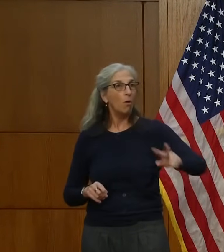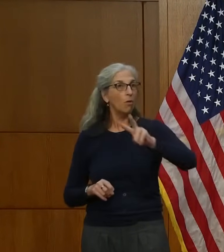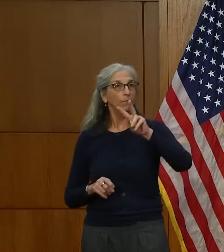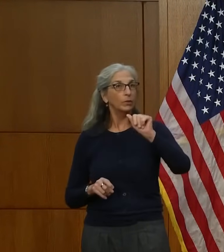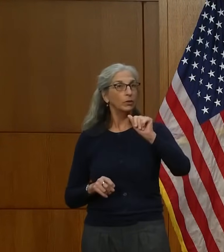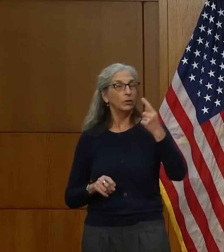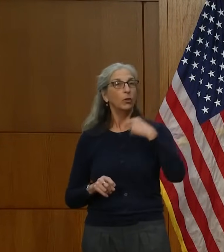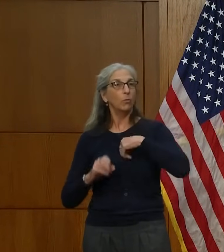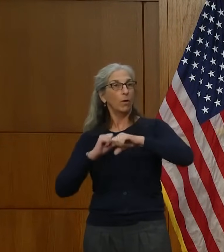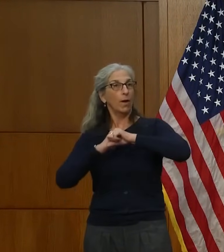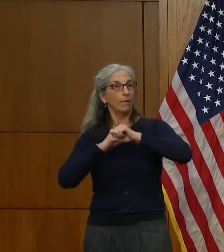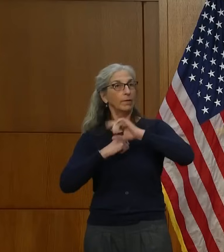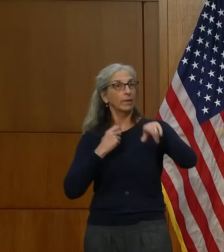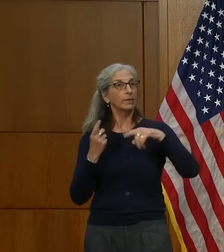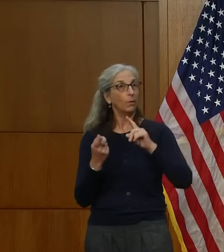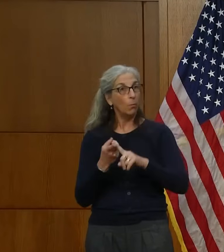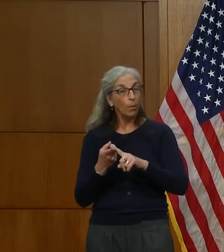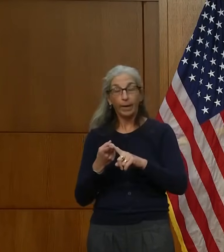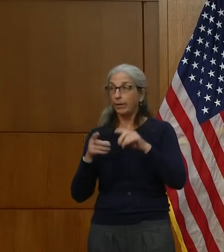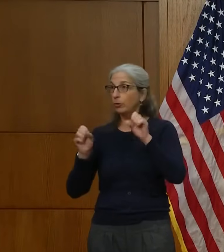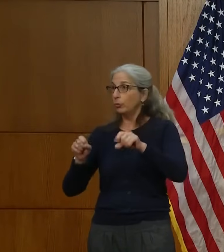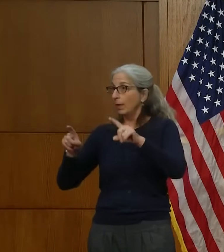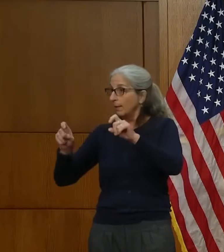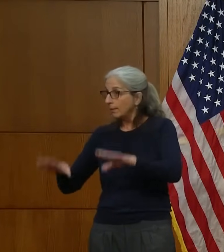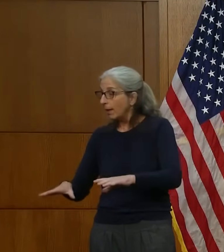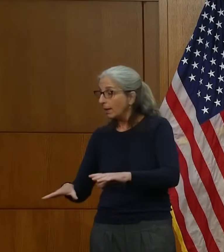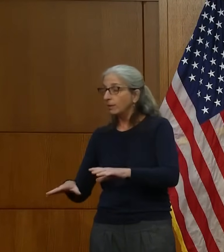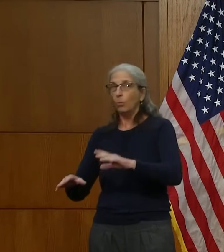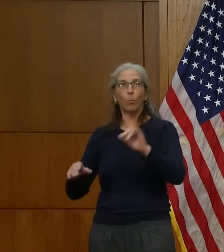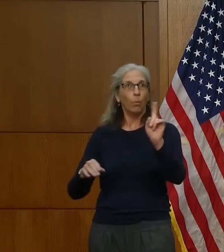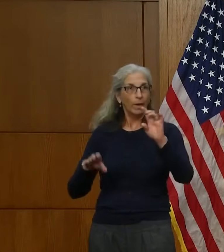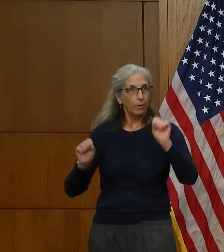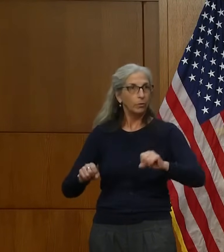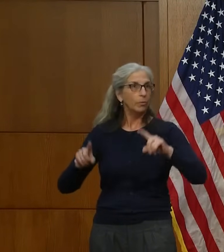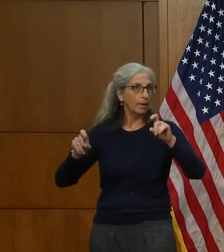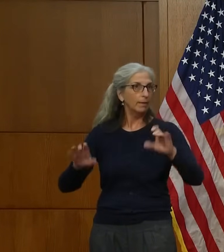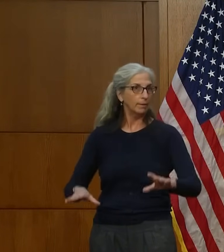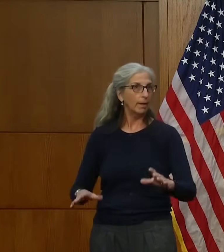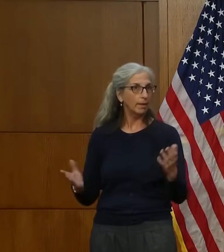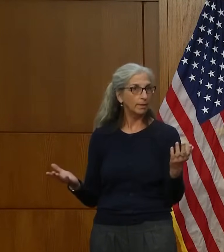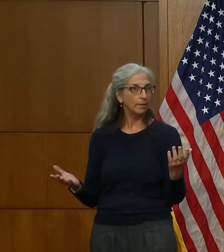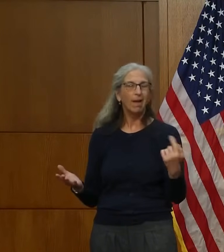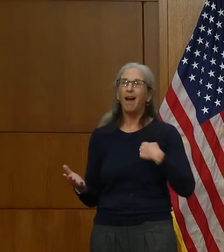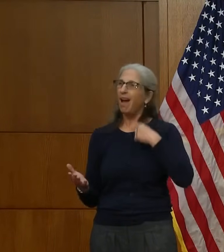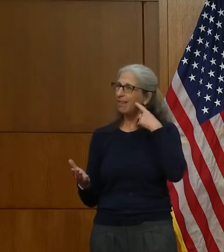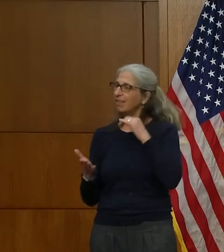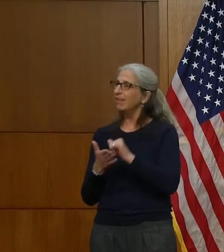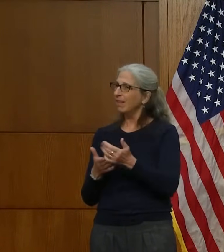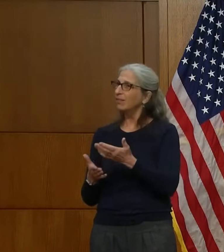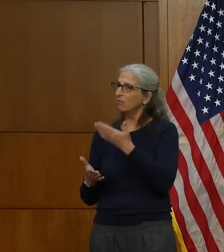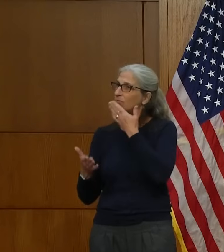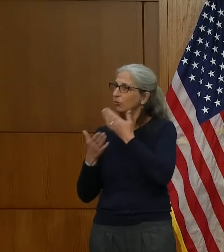INDIVIDUALS A DAY, SO WE'RE REACHING OUT THROUGH VIRGINIA ADVERTISING WIN THESE TESTING DATES AND SITES ARE AVAILABLE,